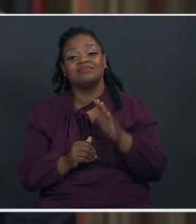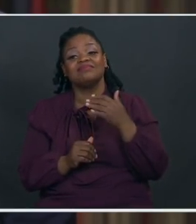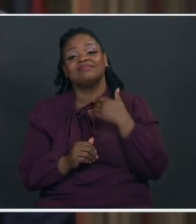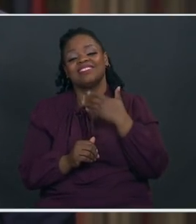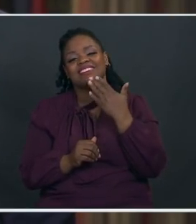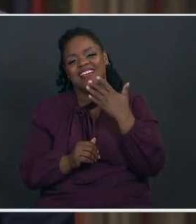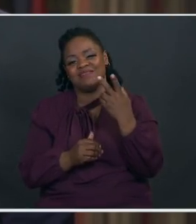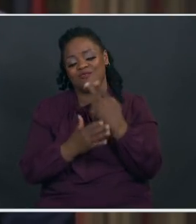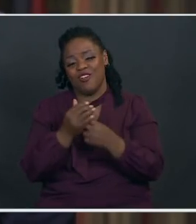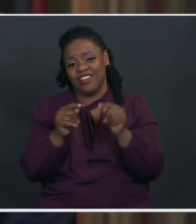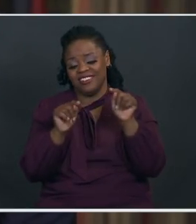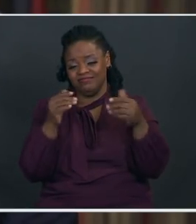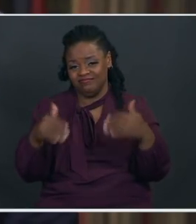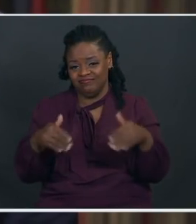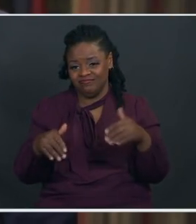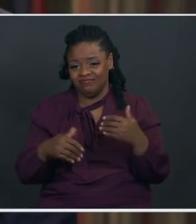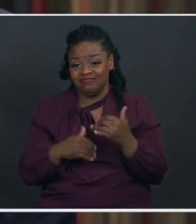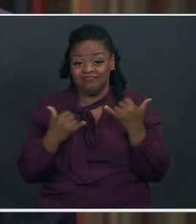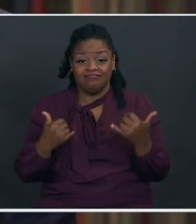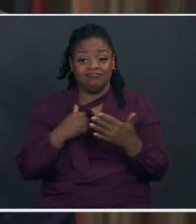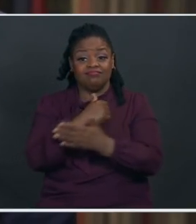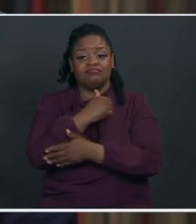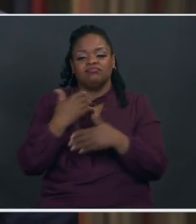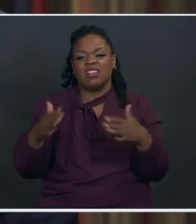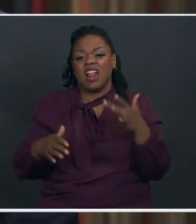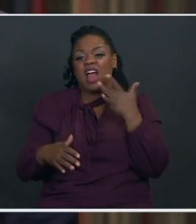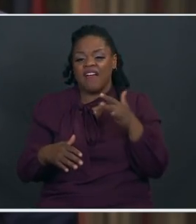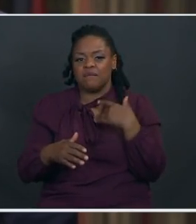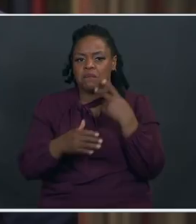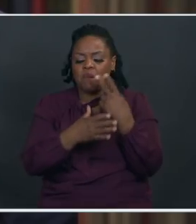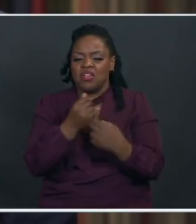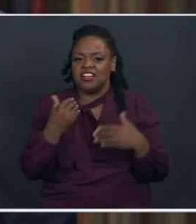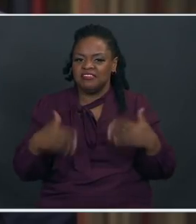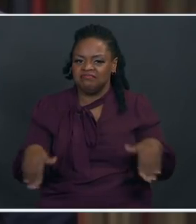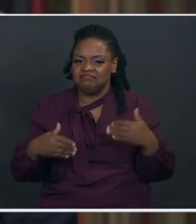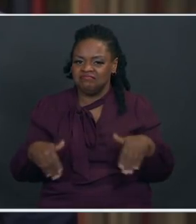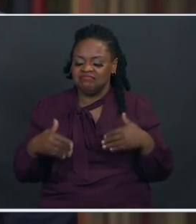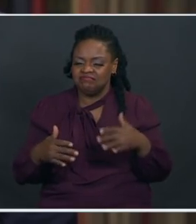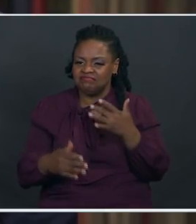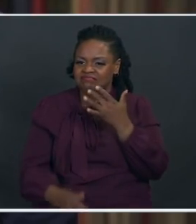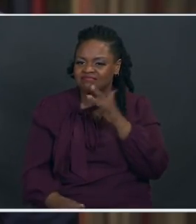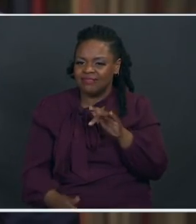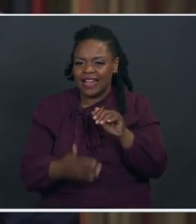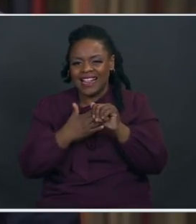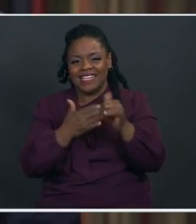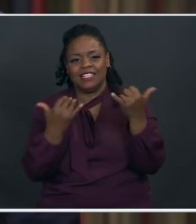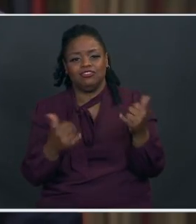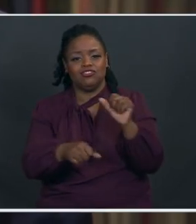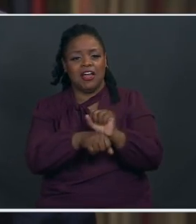The country's truly lucky to have the two of you leading the charge on both our nation's best scientists